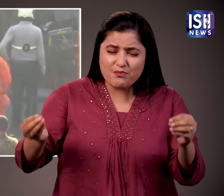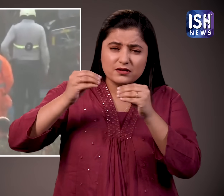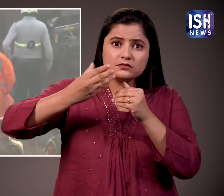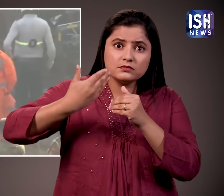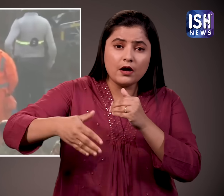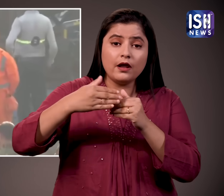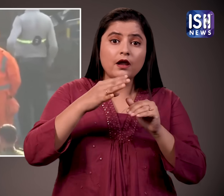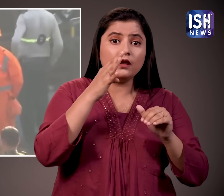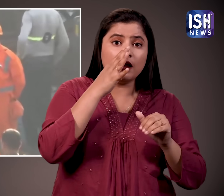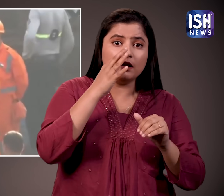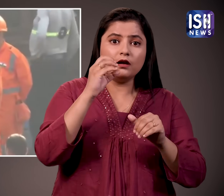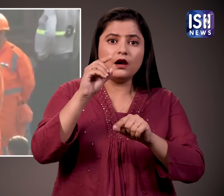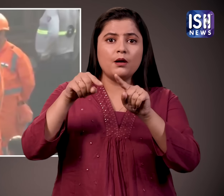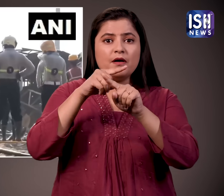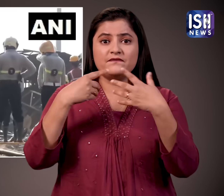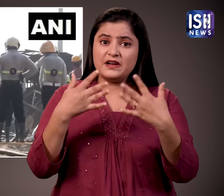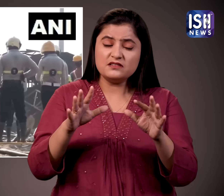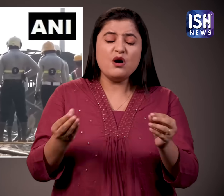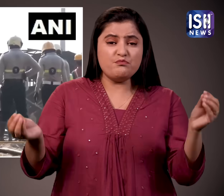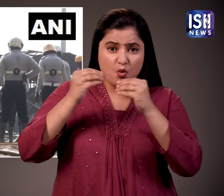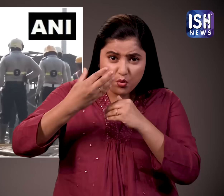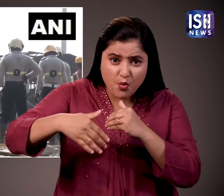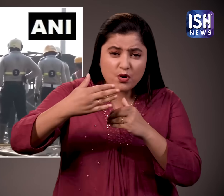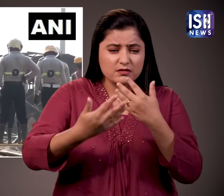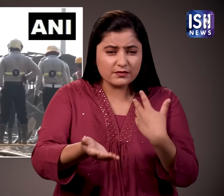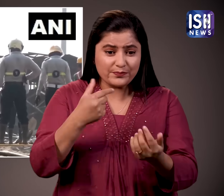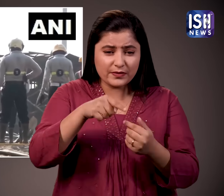and continued as 90% of the people were rescued and few were still stranded.